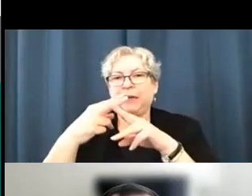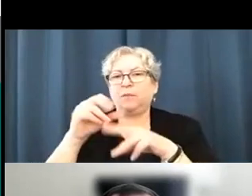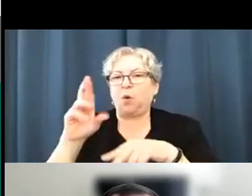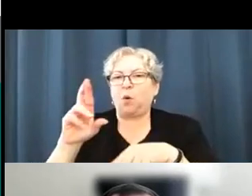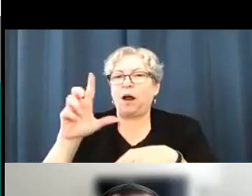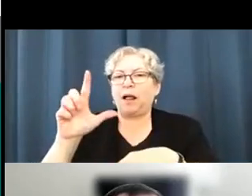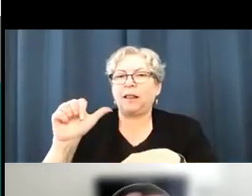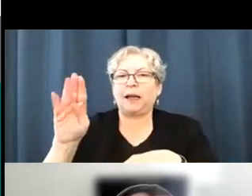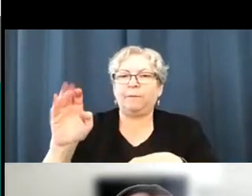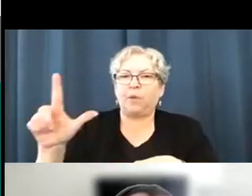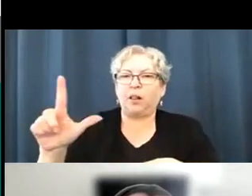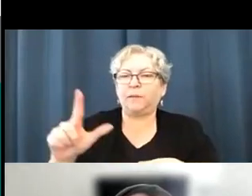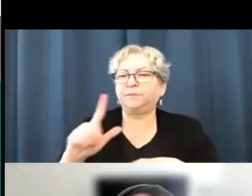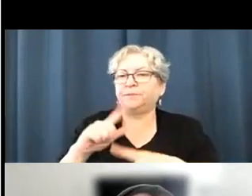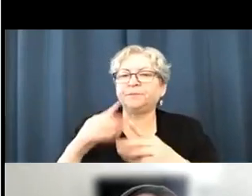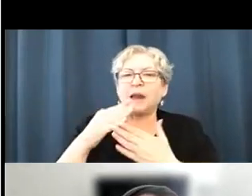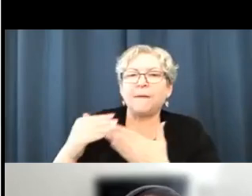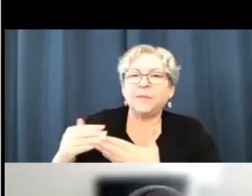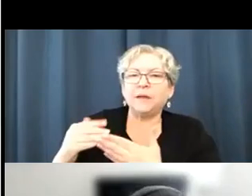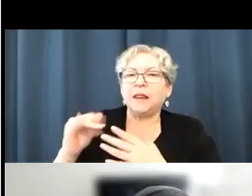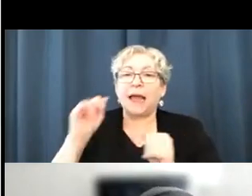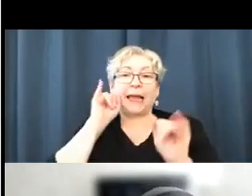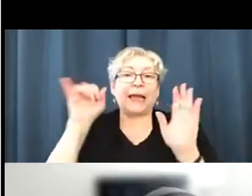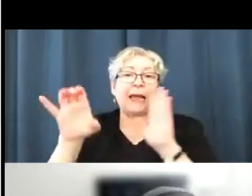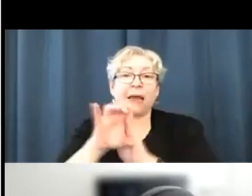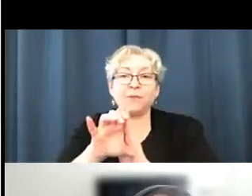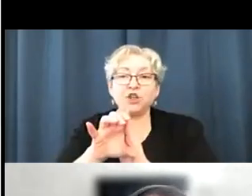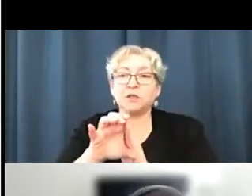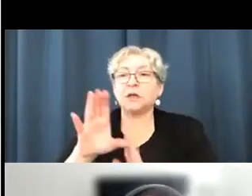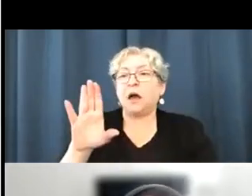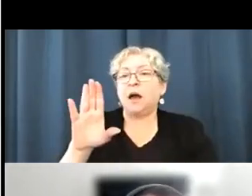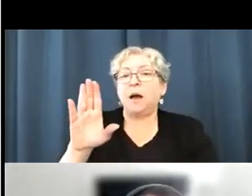So, elements like images, buttons or form fields,